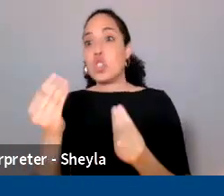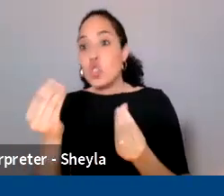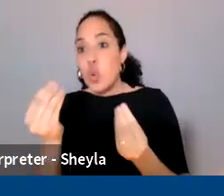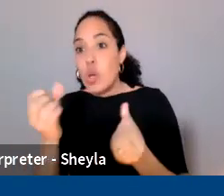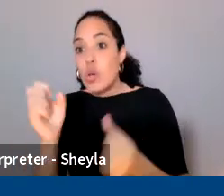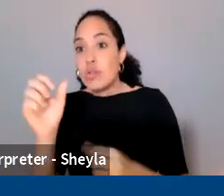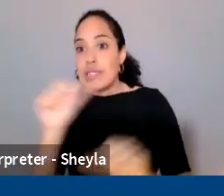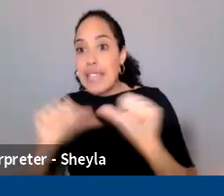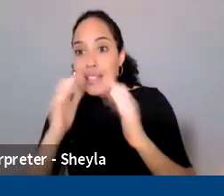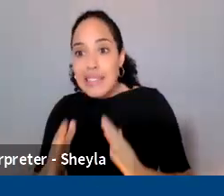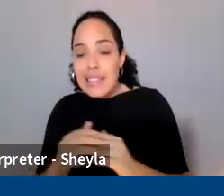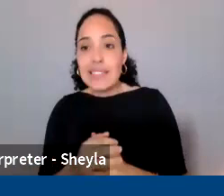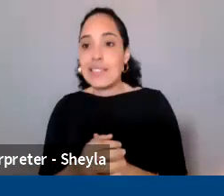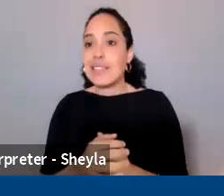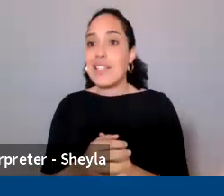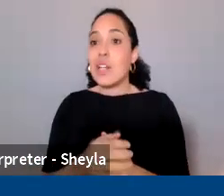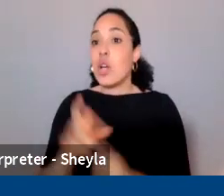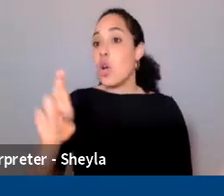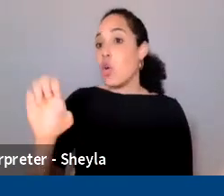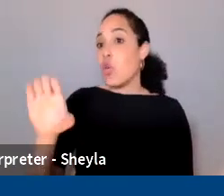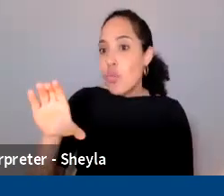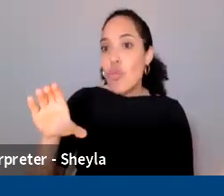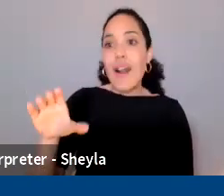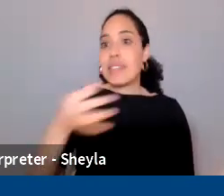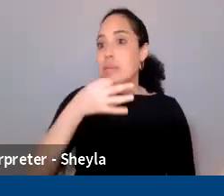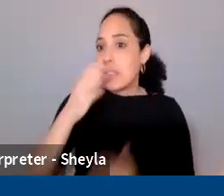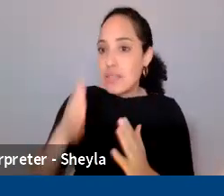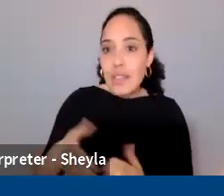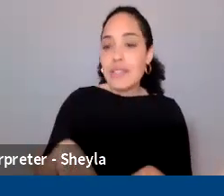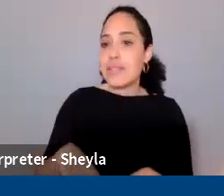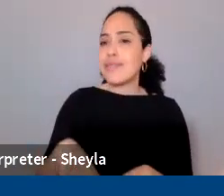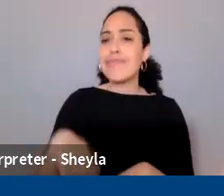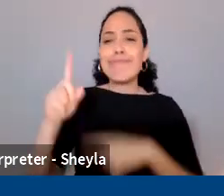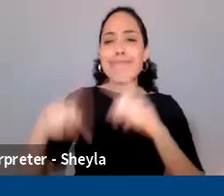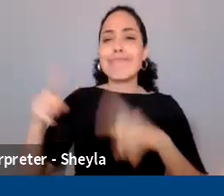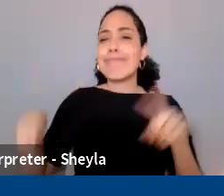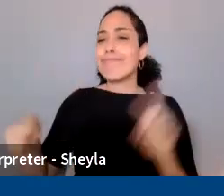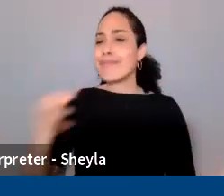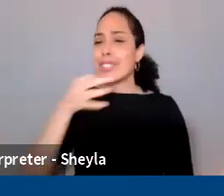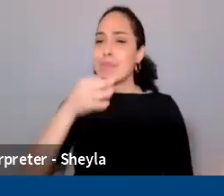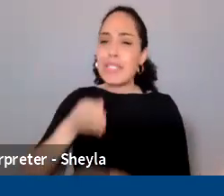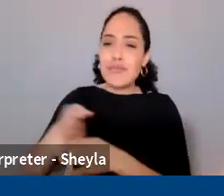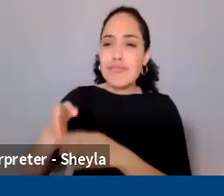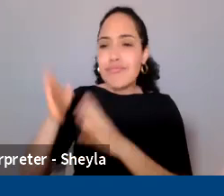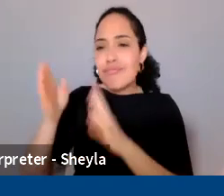a whole slew of specialists going out into the field utilizing data that is collected